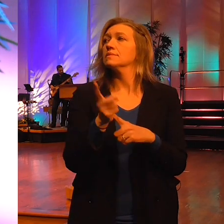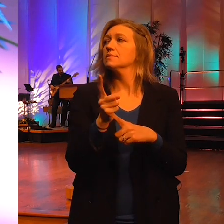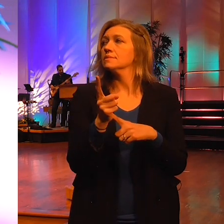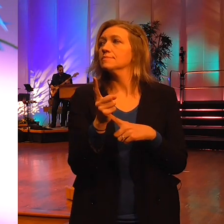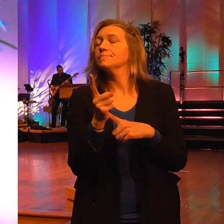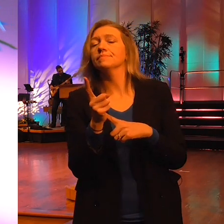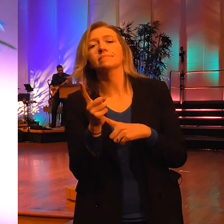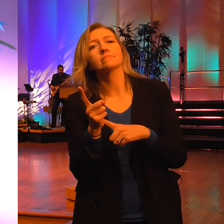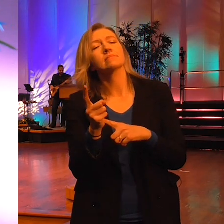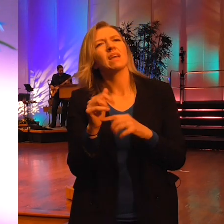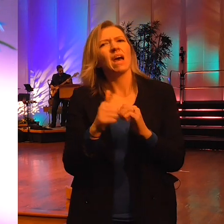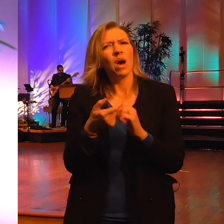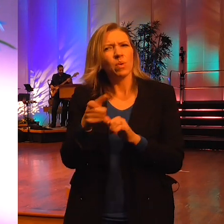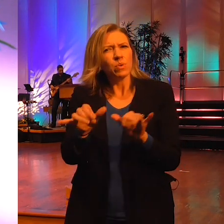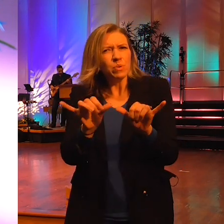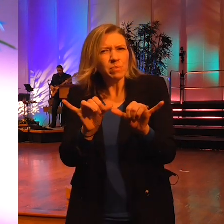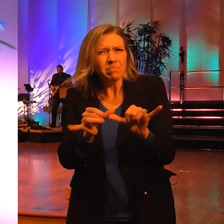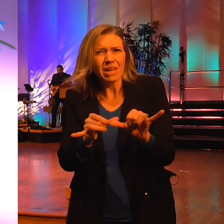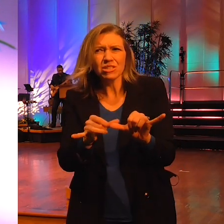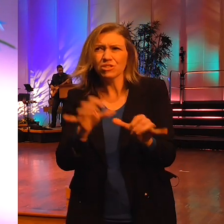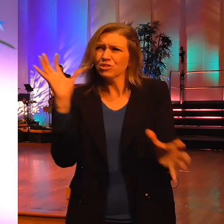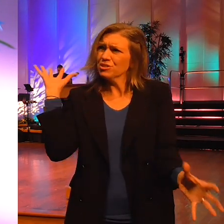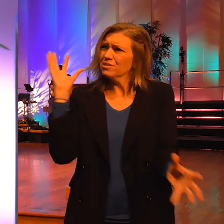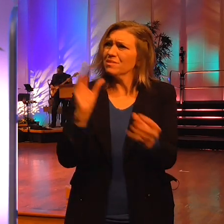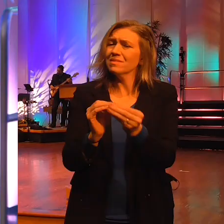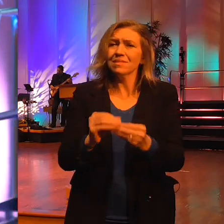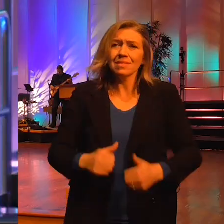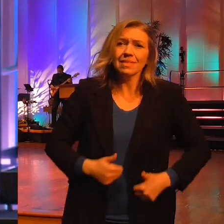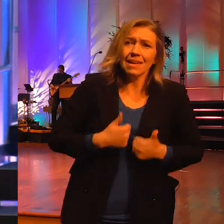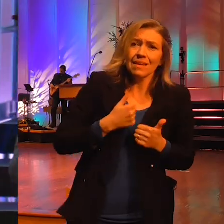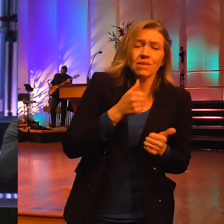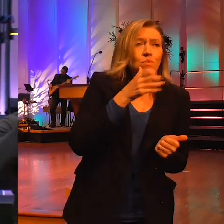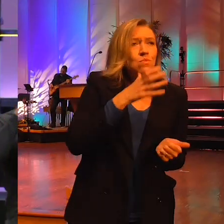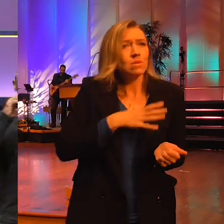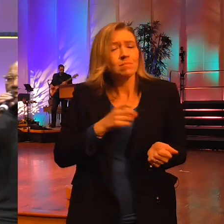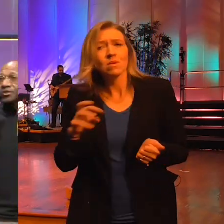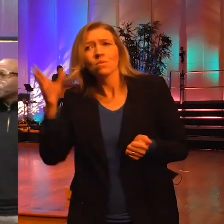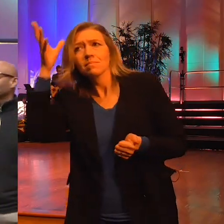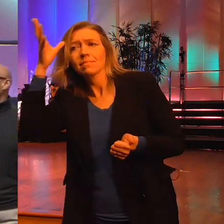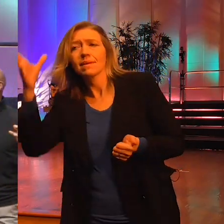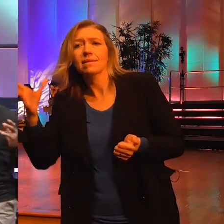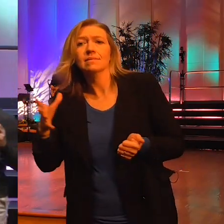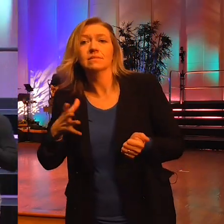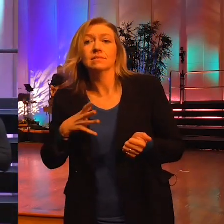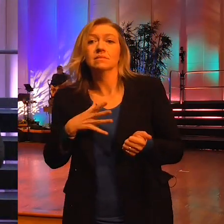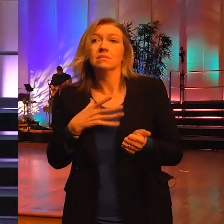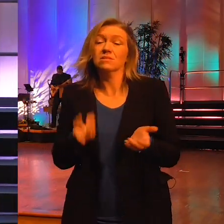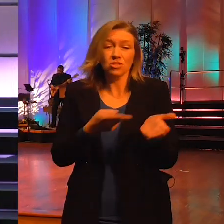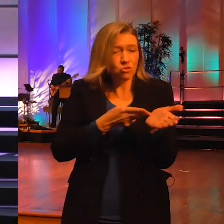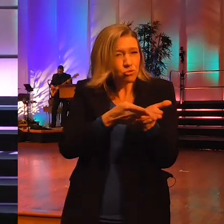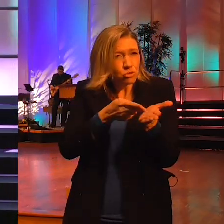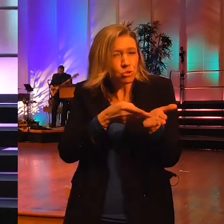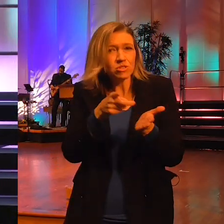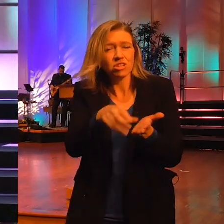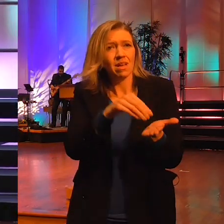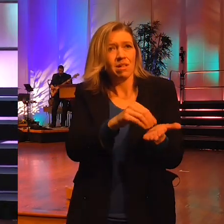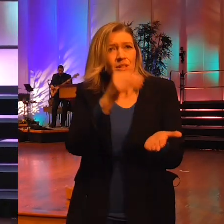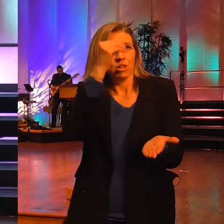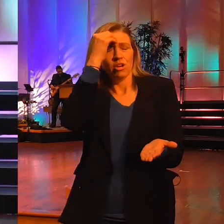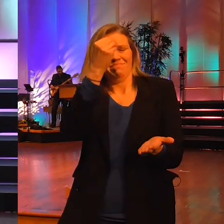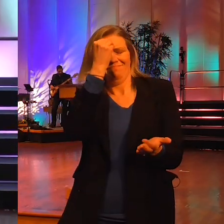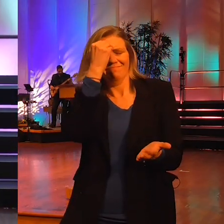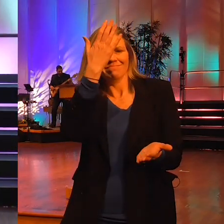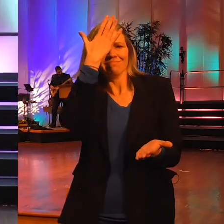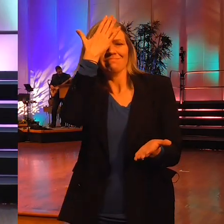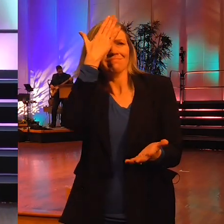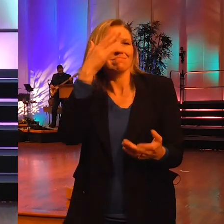how do you measure the life of a woman nor man in truth that she learned or in times that he cried